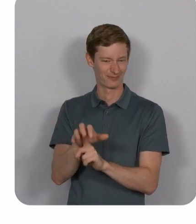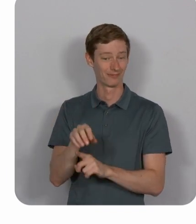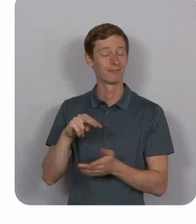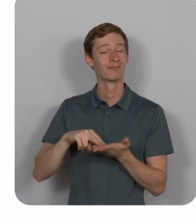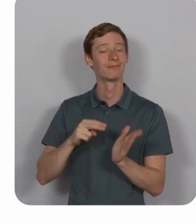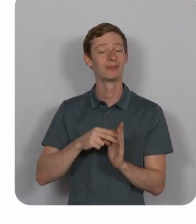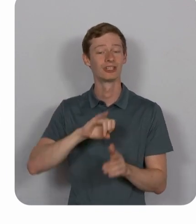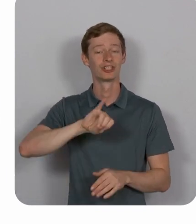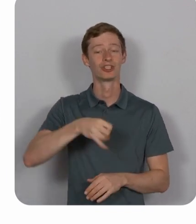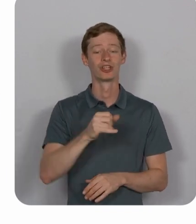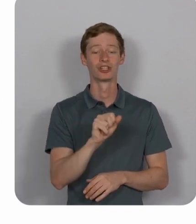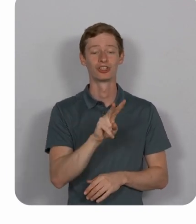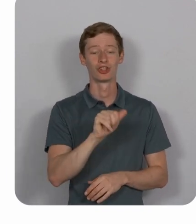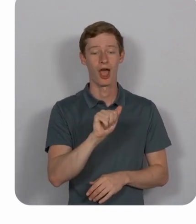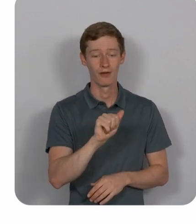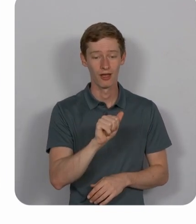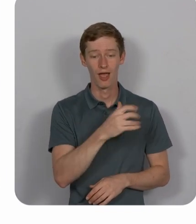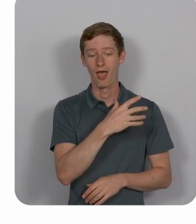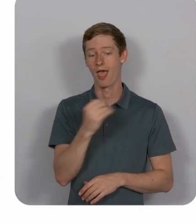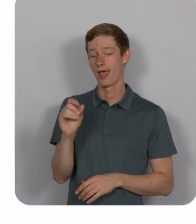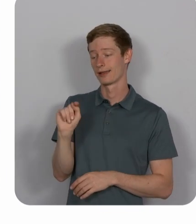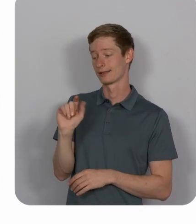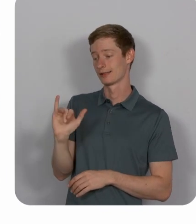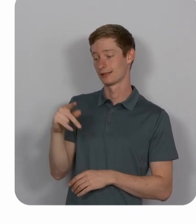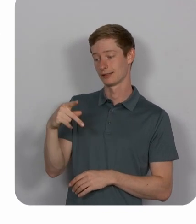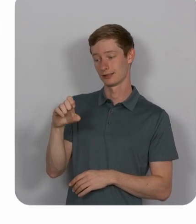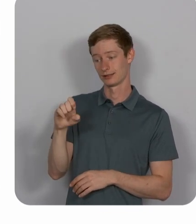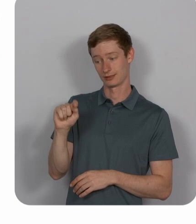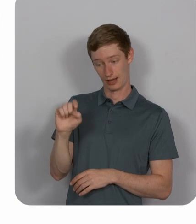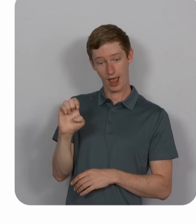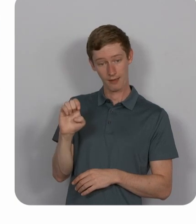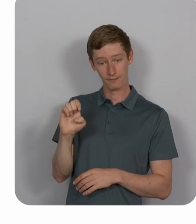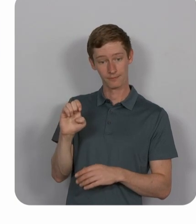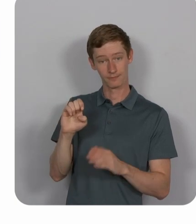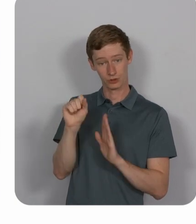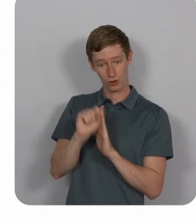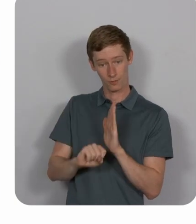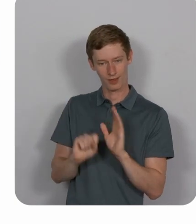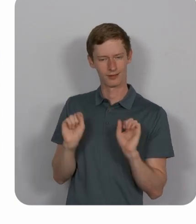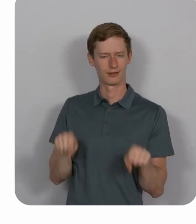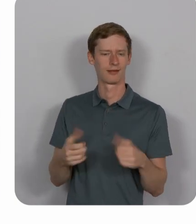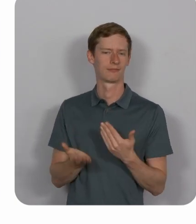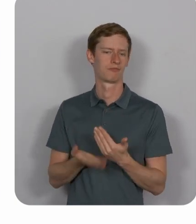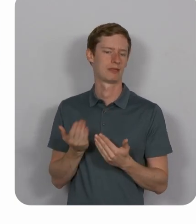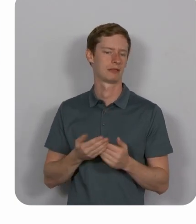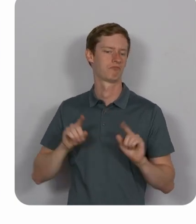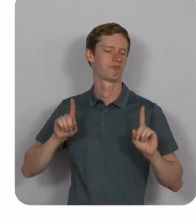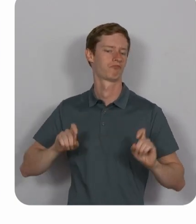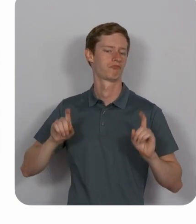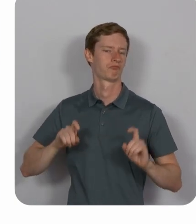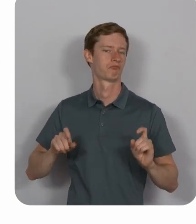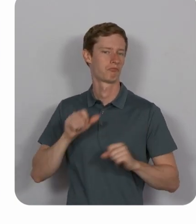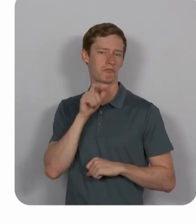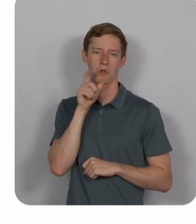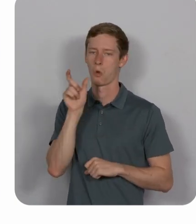and TypeScript creators can easily craft unit tests for Spark without any additional learning.